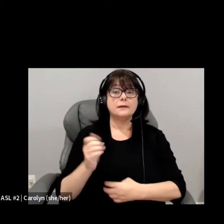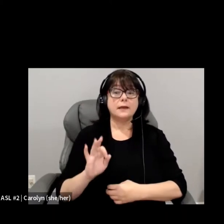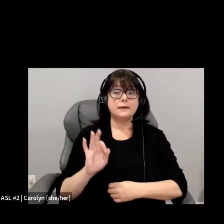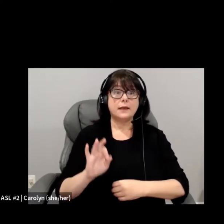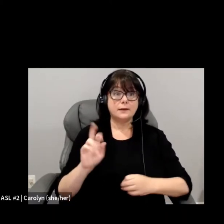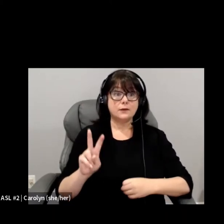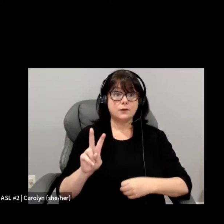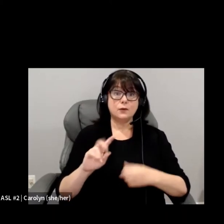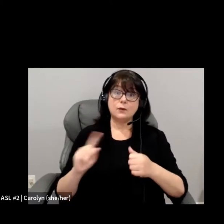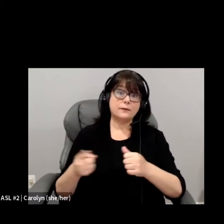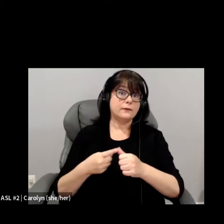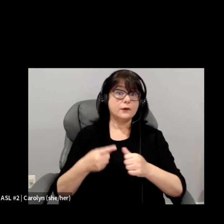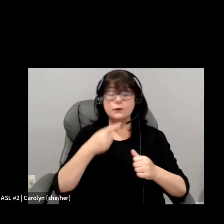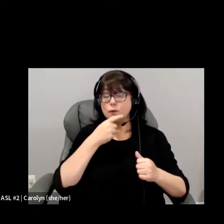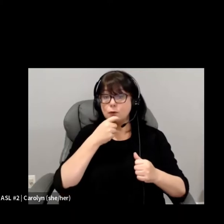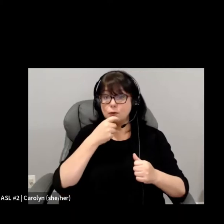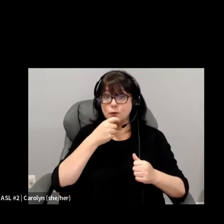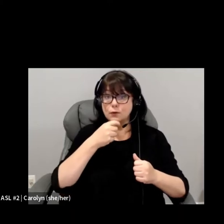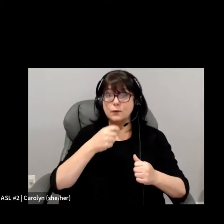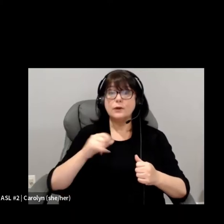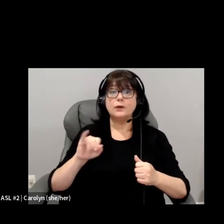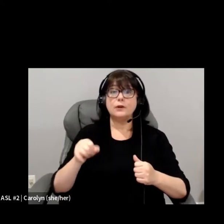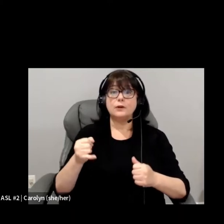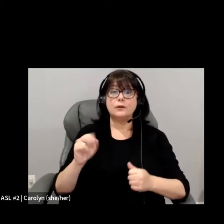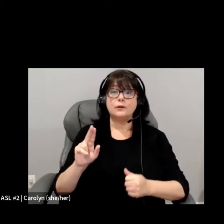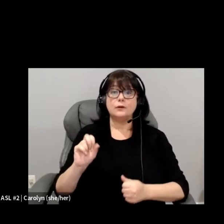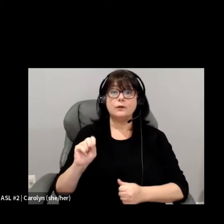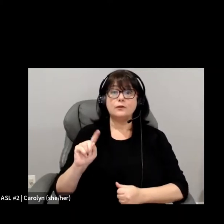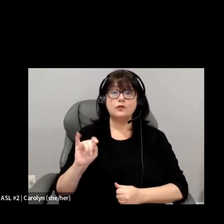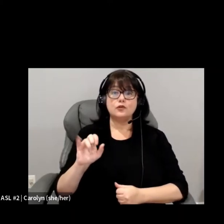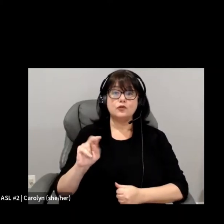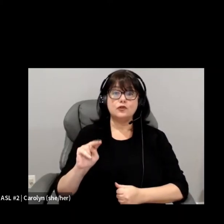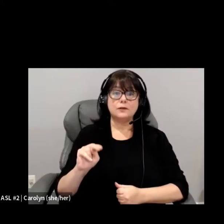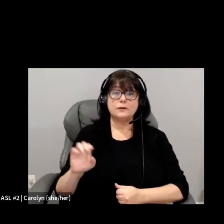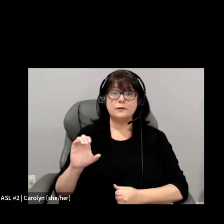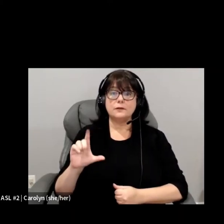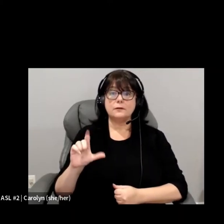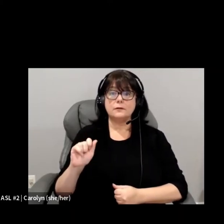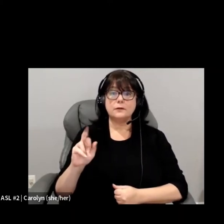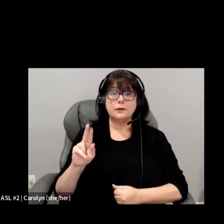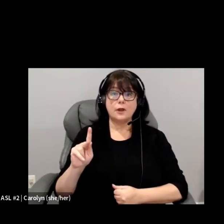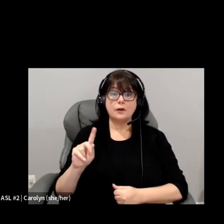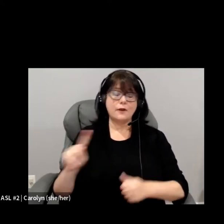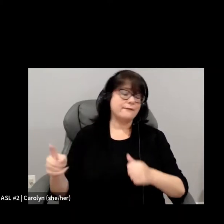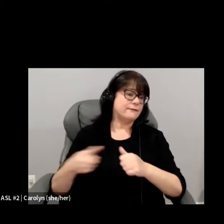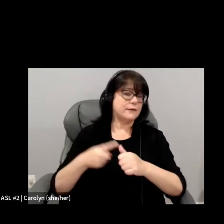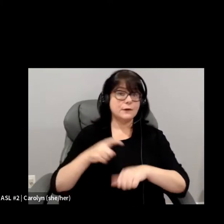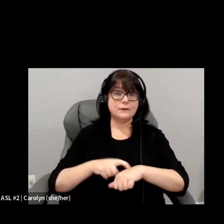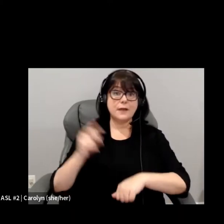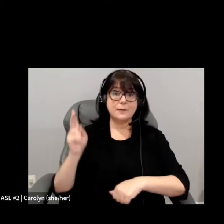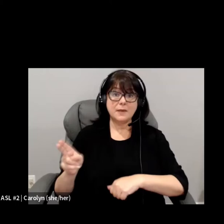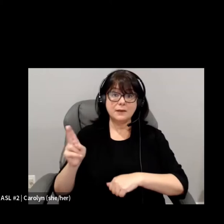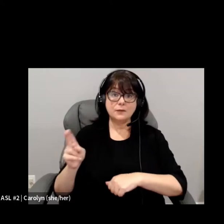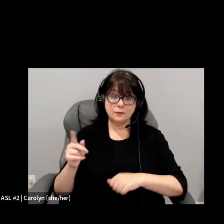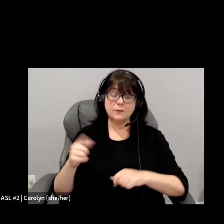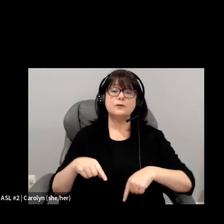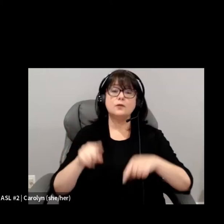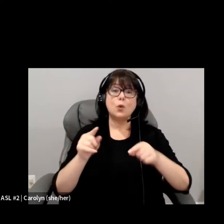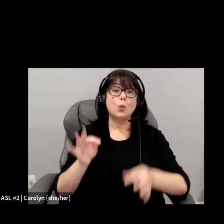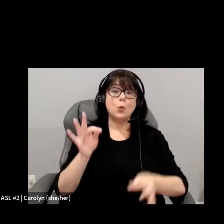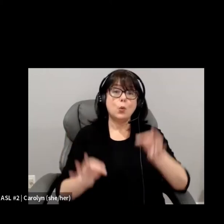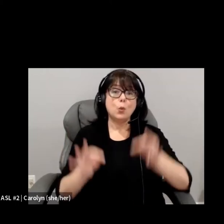FIRST IN THE CANADIAN HISTORY TO USE A BLISSSYMBOLS BOARD TO GIVE THE COURT TESTIMONY ABOUT HIS